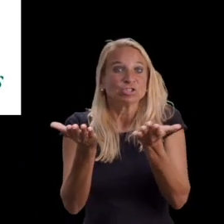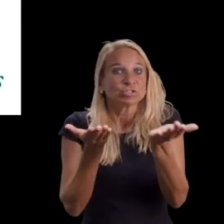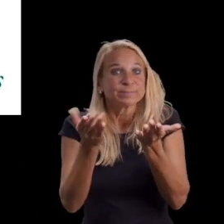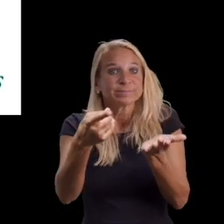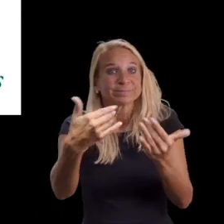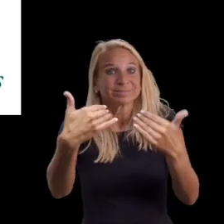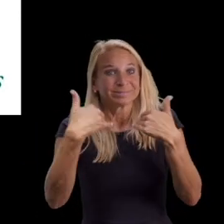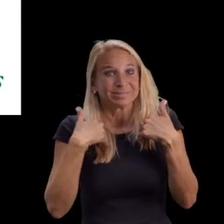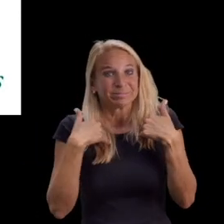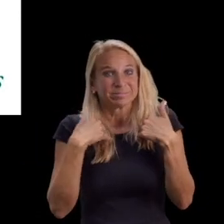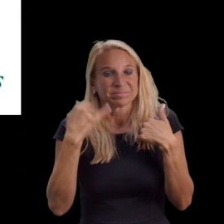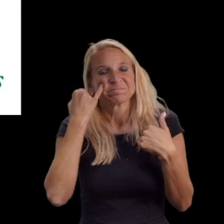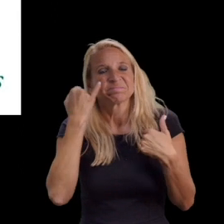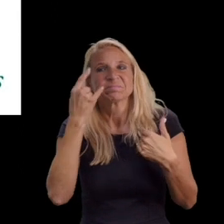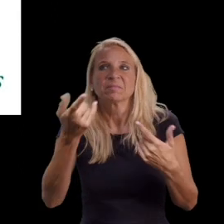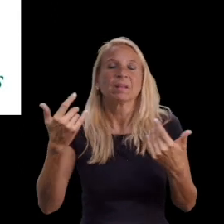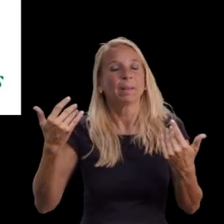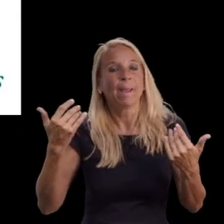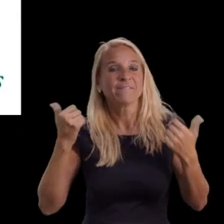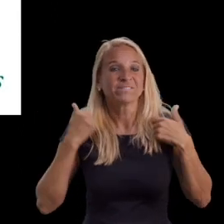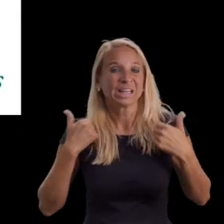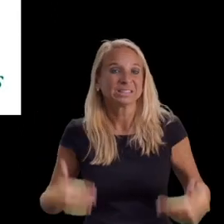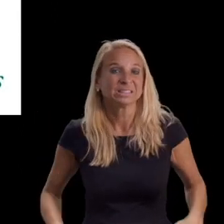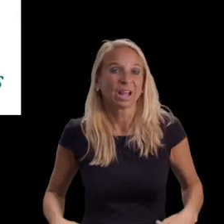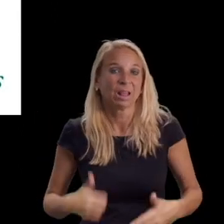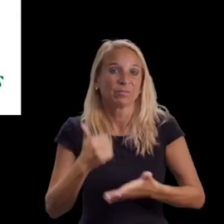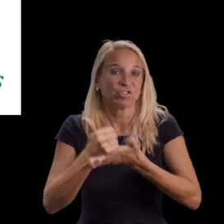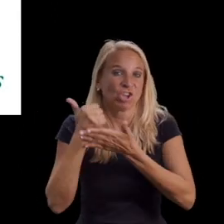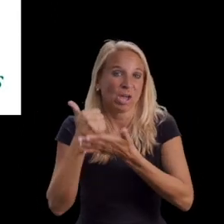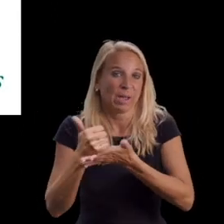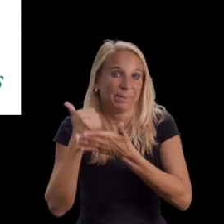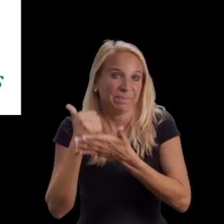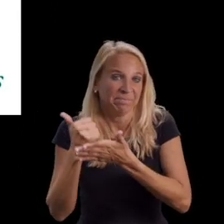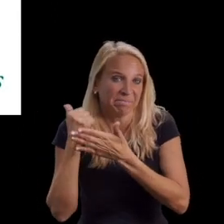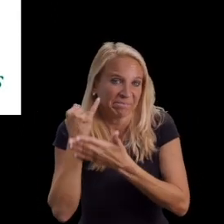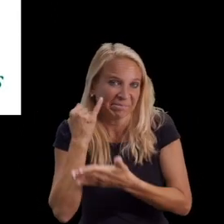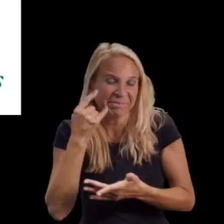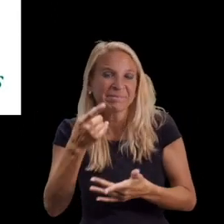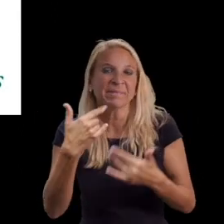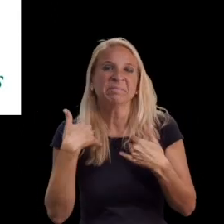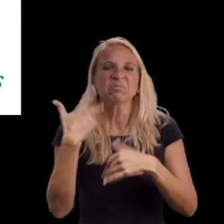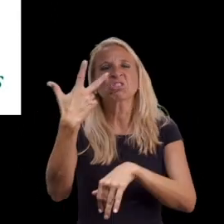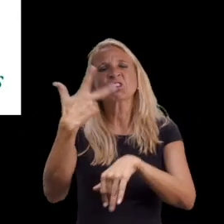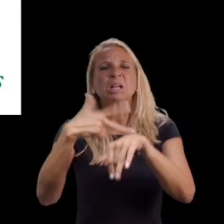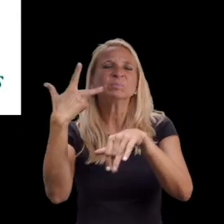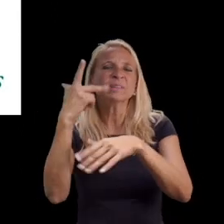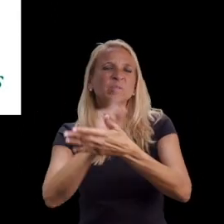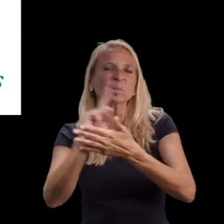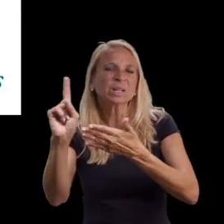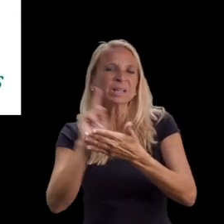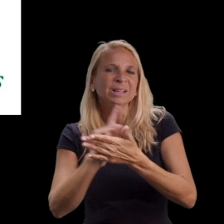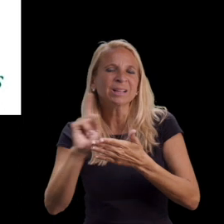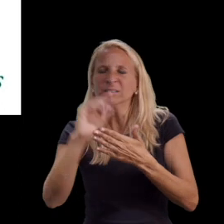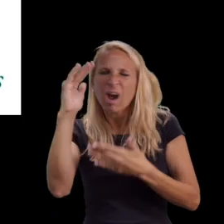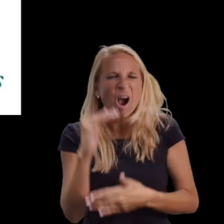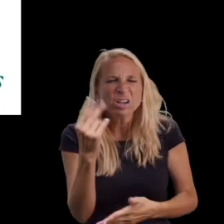so let's say you had physical therapy, you might have initially had three times per week, you went down to two times per week,